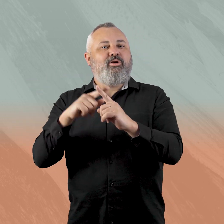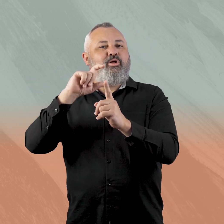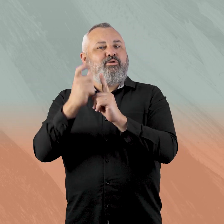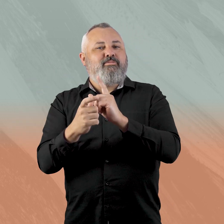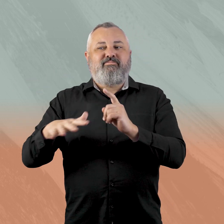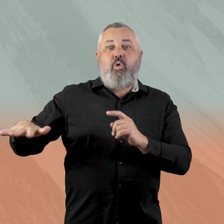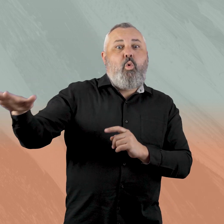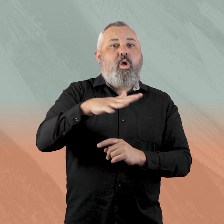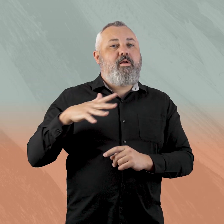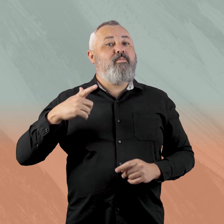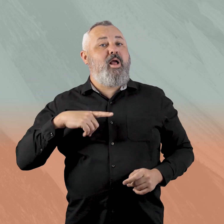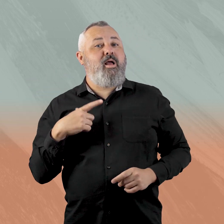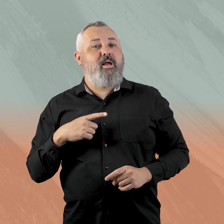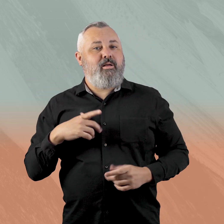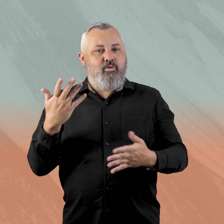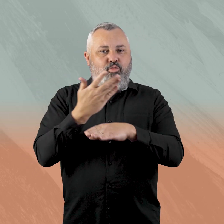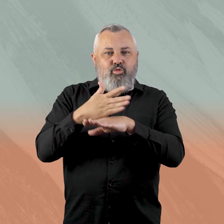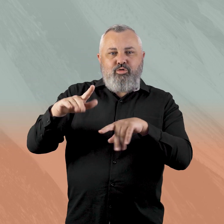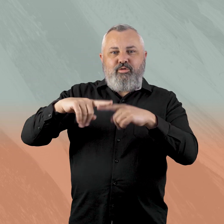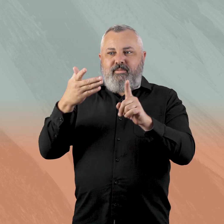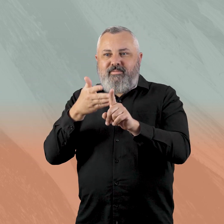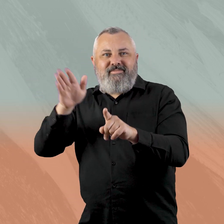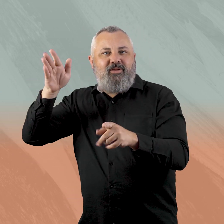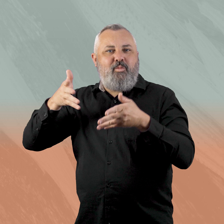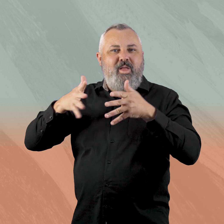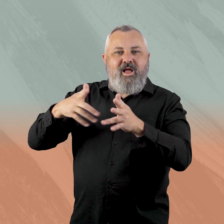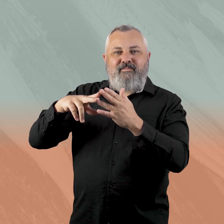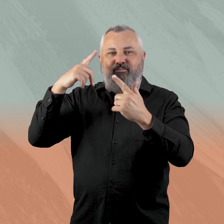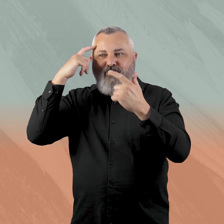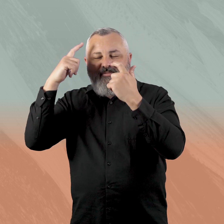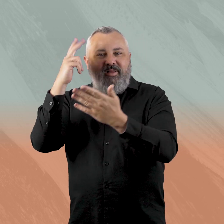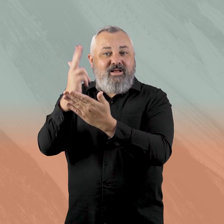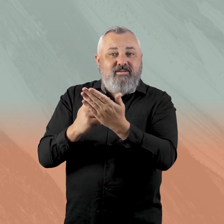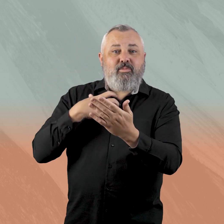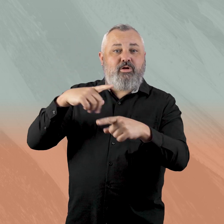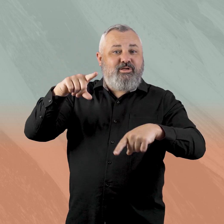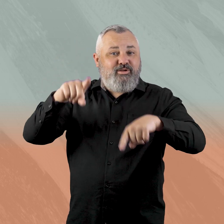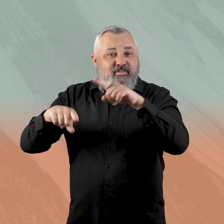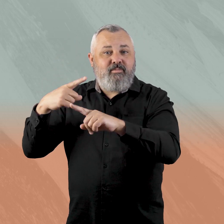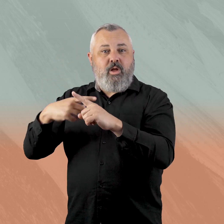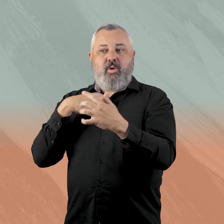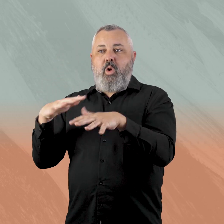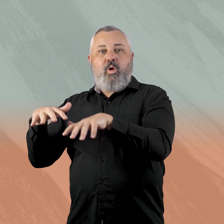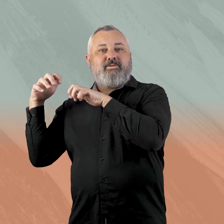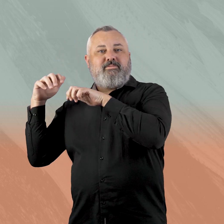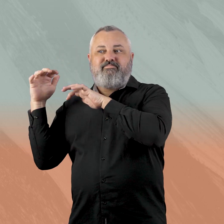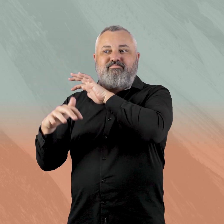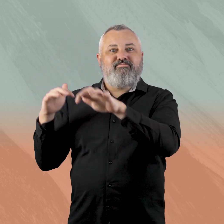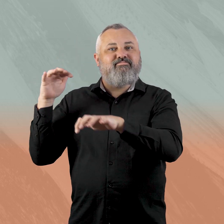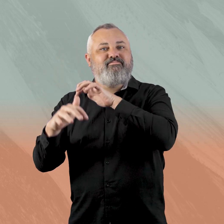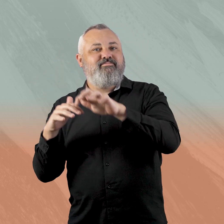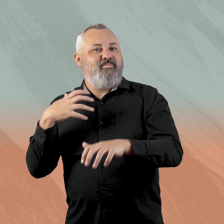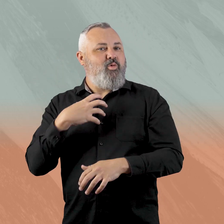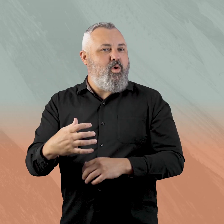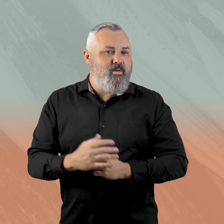cultural sector by introducing new, innovative arts practices and diversifying and building audiences.